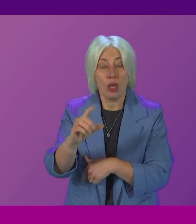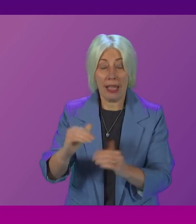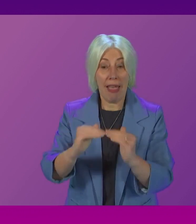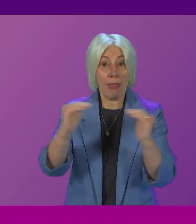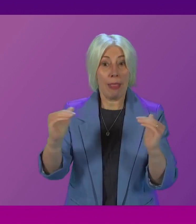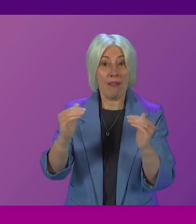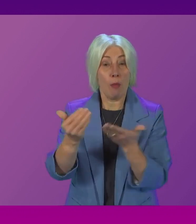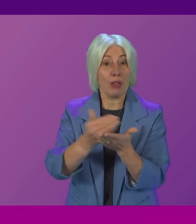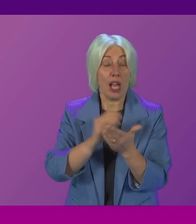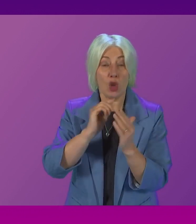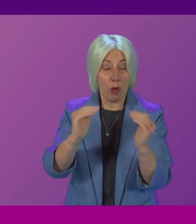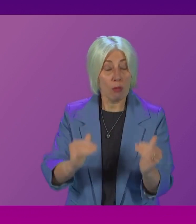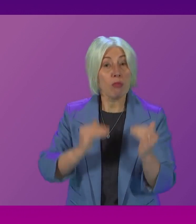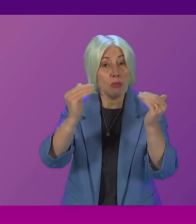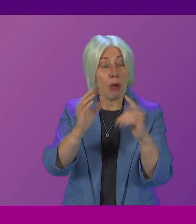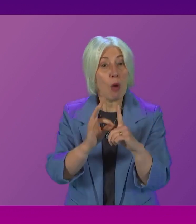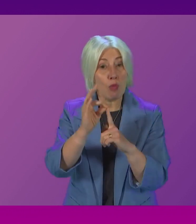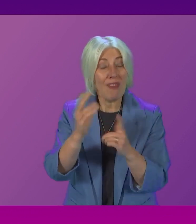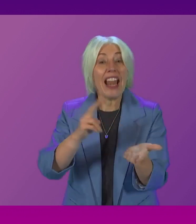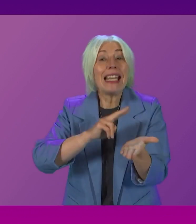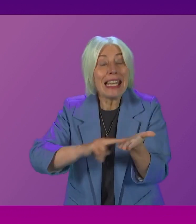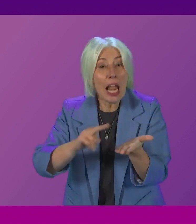will be improved and nature recovery in those important places will be supported?